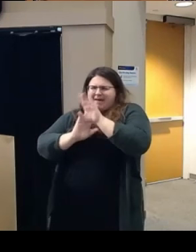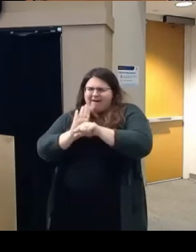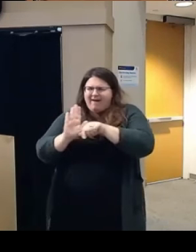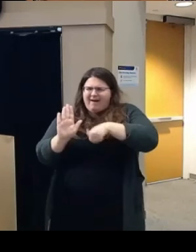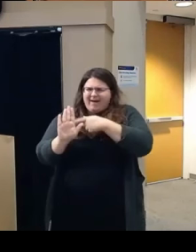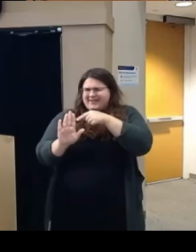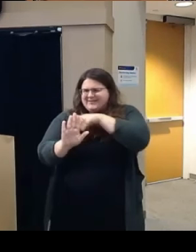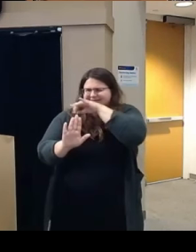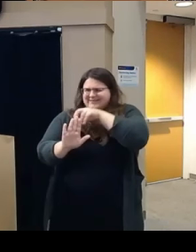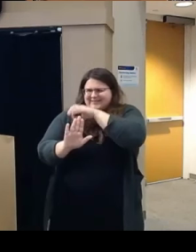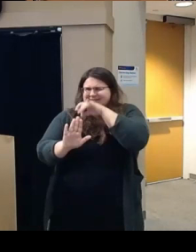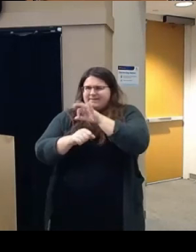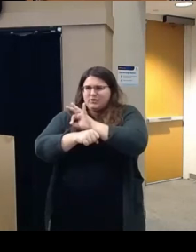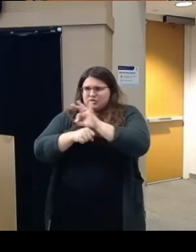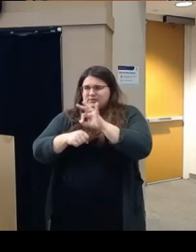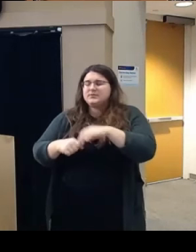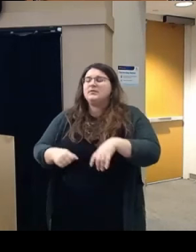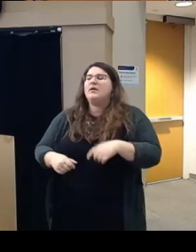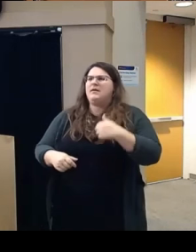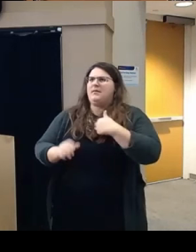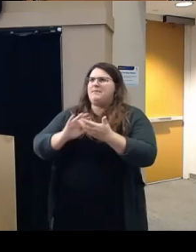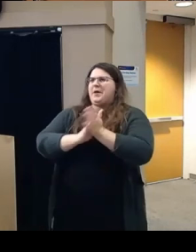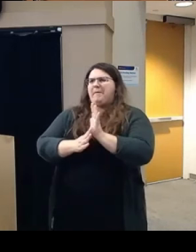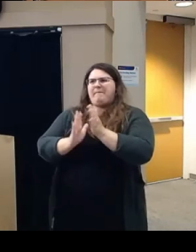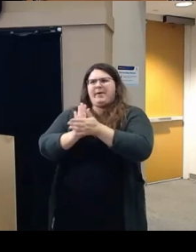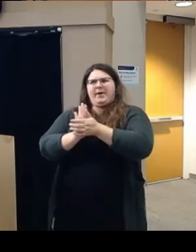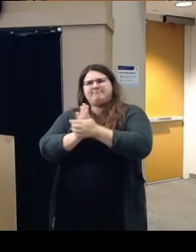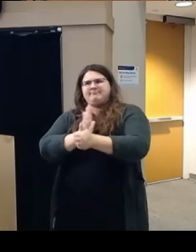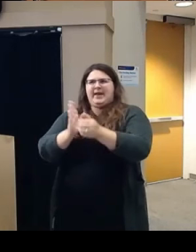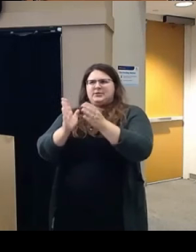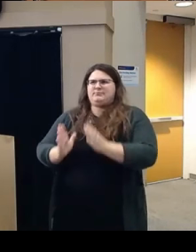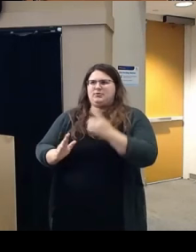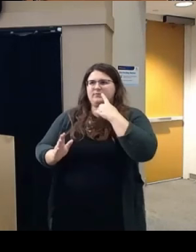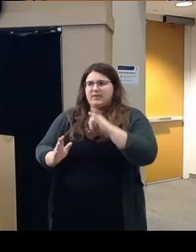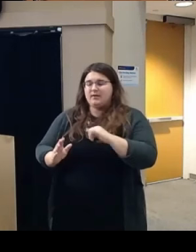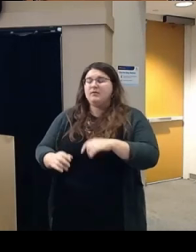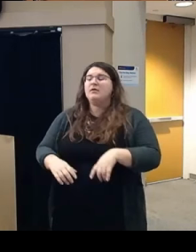specifically um and then as we were planning to um do the launch of the behavioral health module